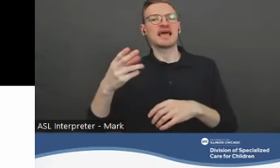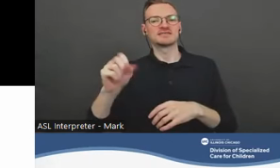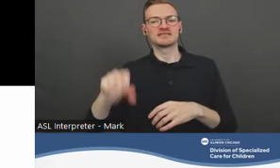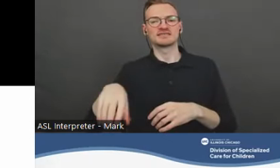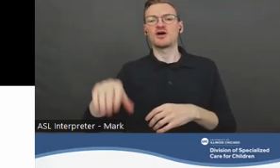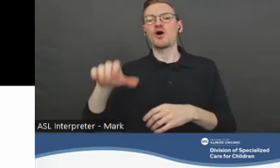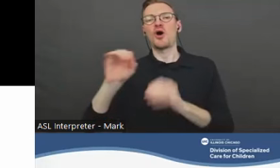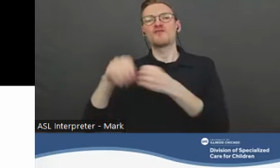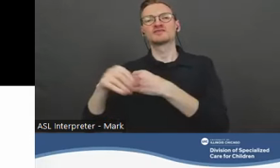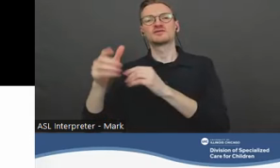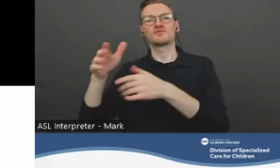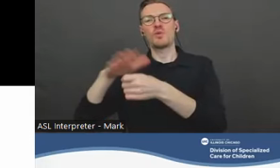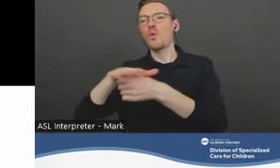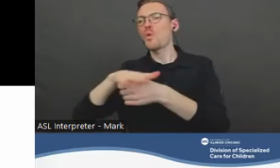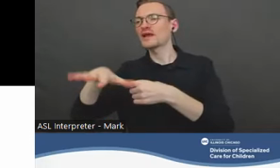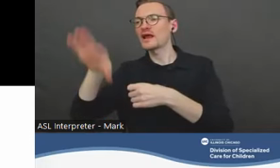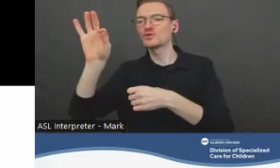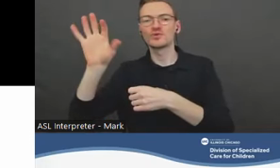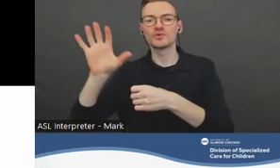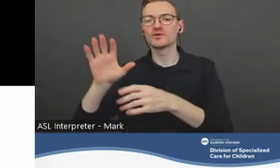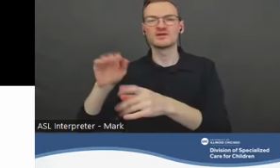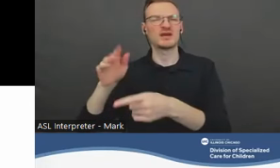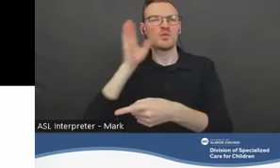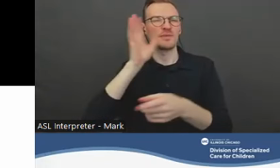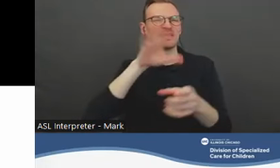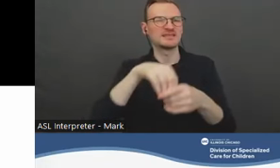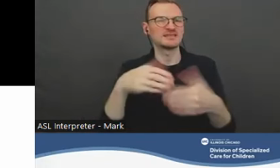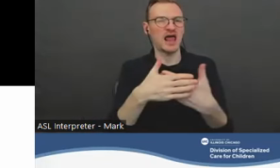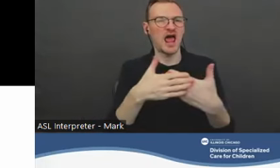in the slides that we send to you and the nice thing about that is you can call that